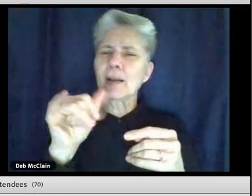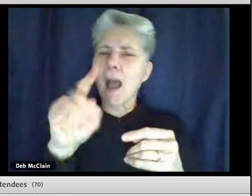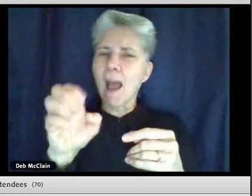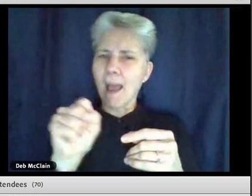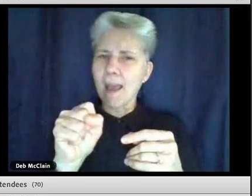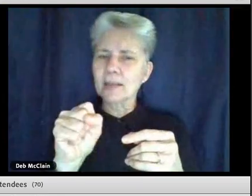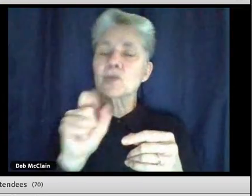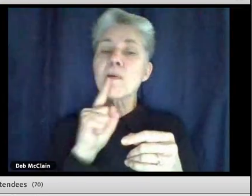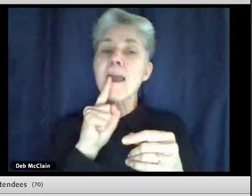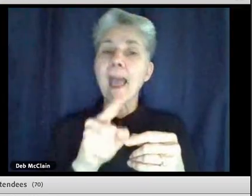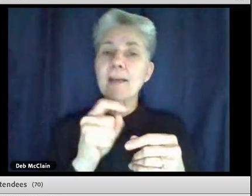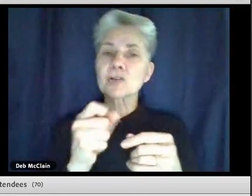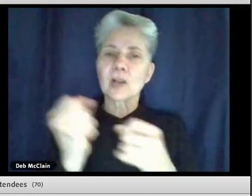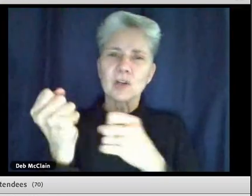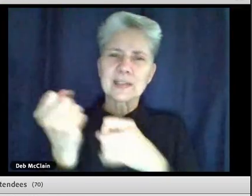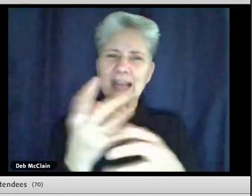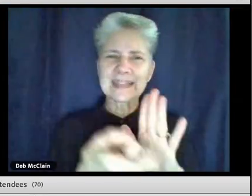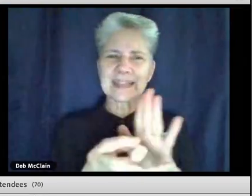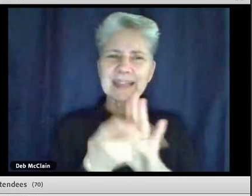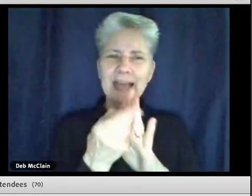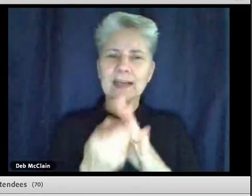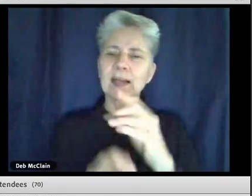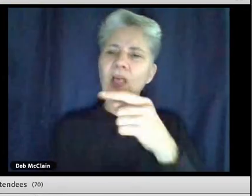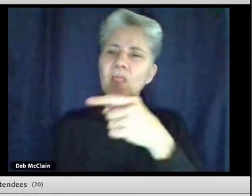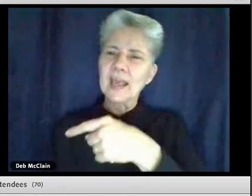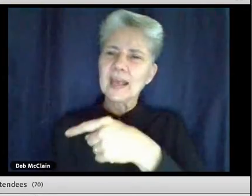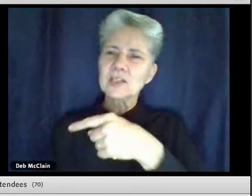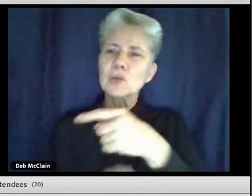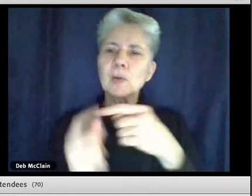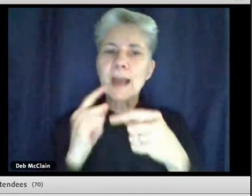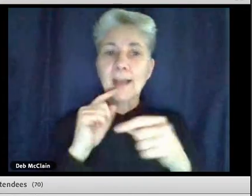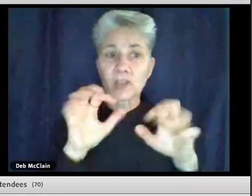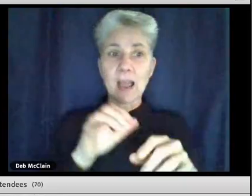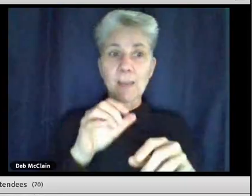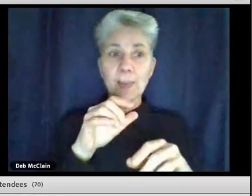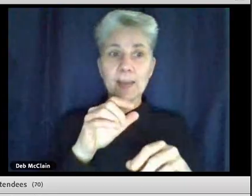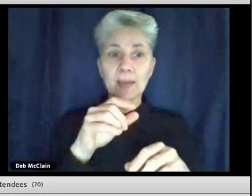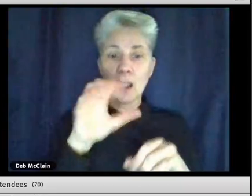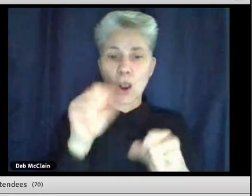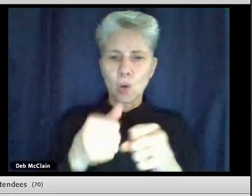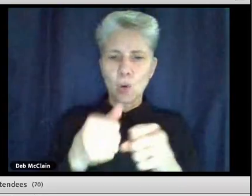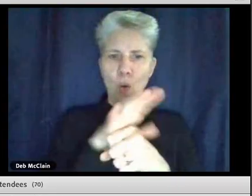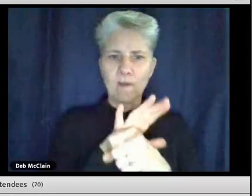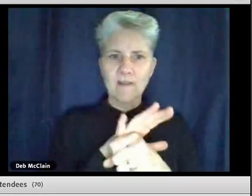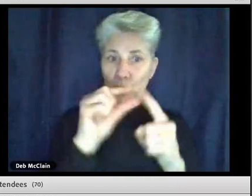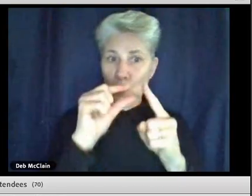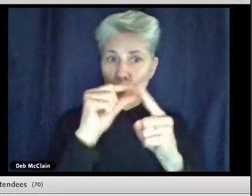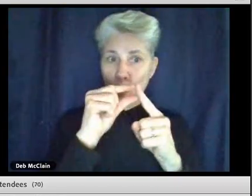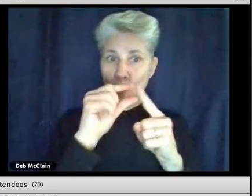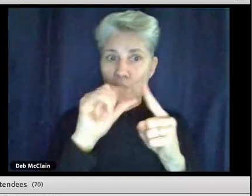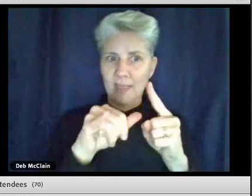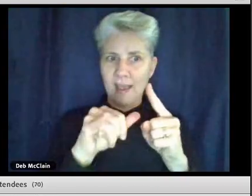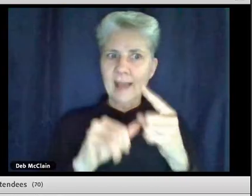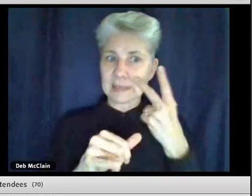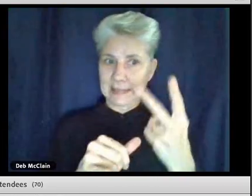So you can actually -- It's going to load. It's going to take a second. So here, you could actually type in the word "coronavirus."